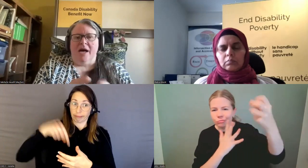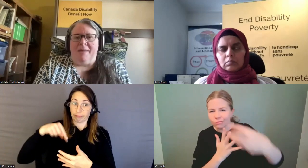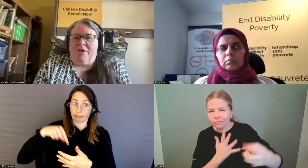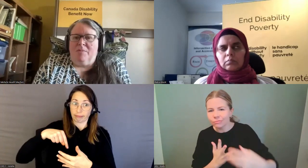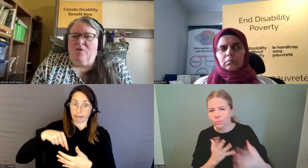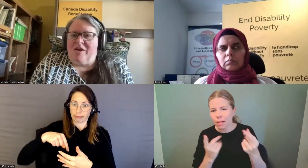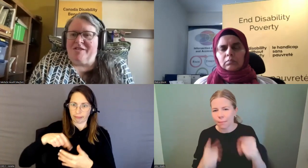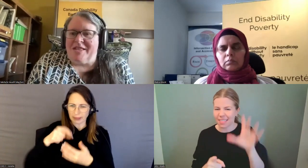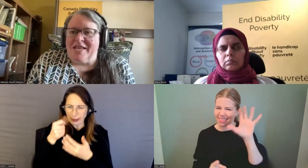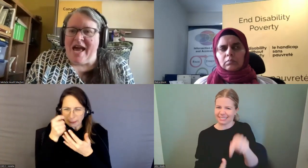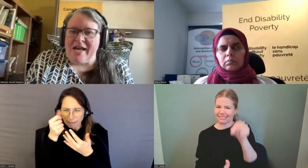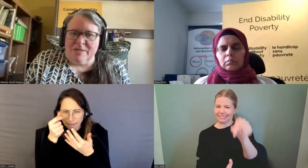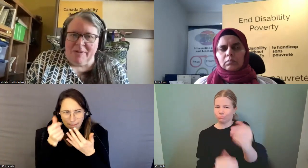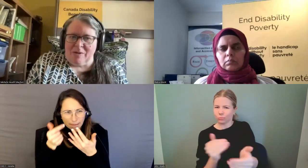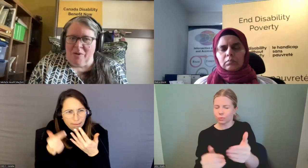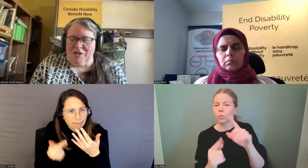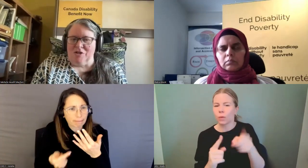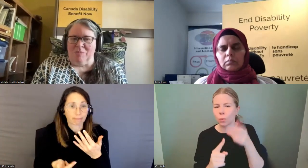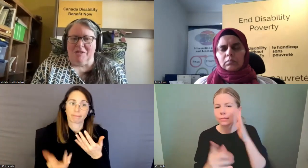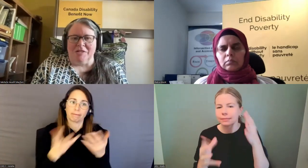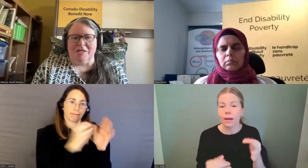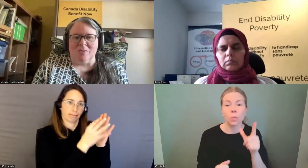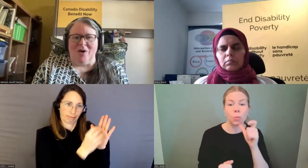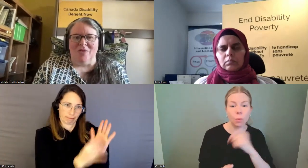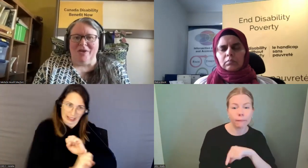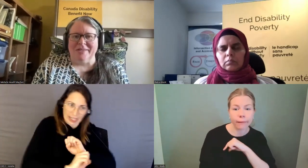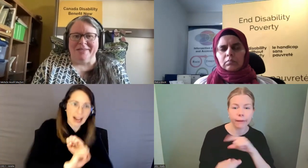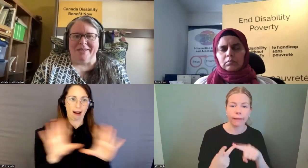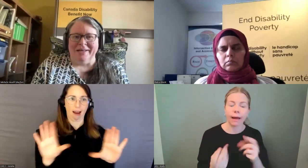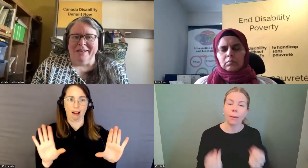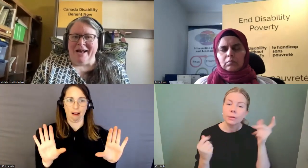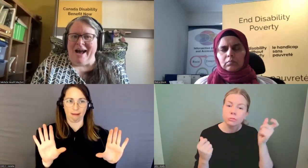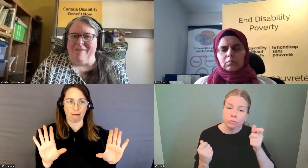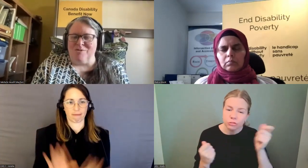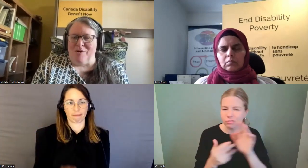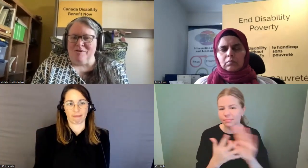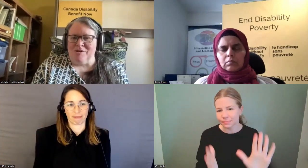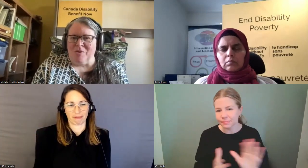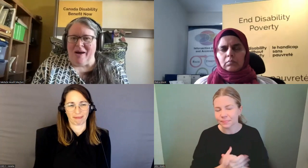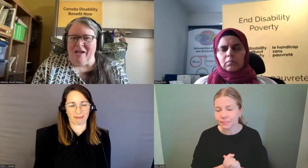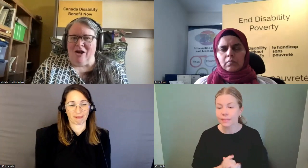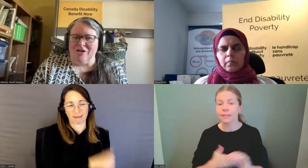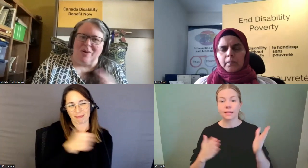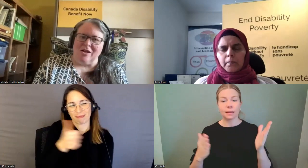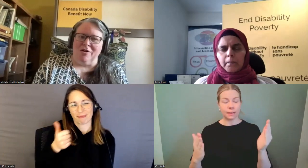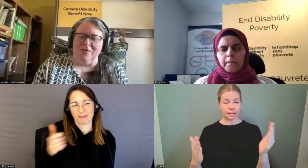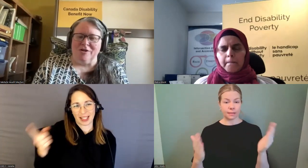I'M GOING TO MOVE ON TO THE NEXT BIG QUESTION BECAUSE THIS IS ONE I'VE SPOKEN TO QUITE A LOT.